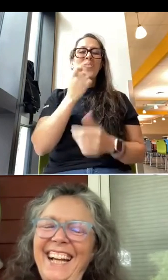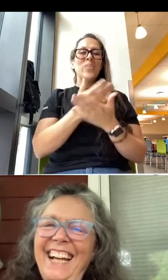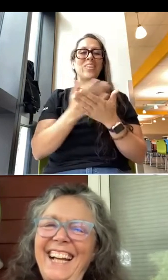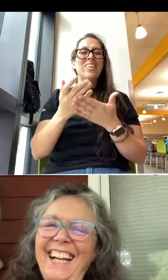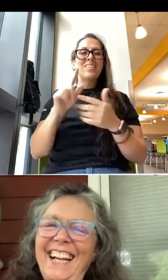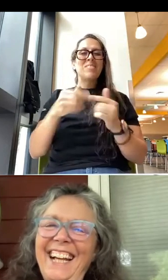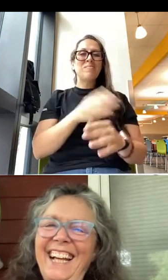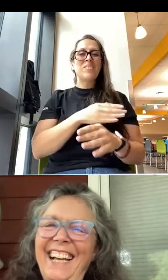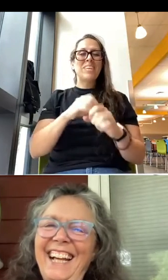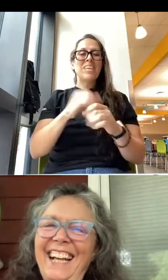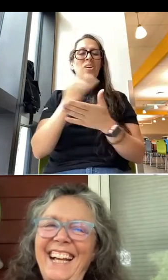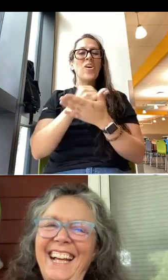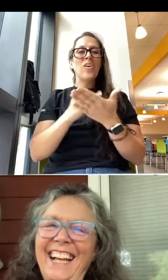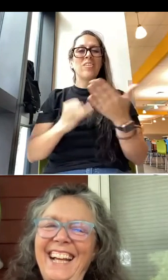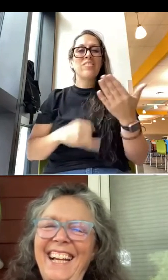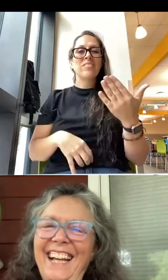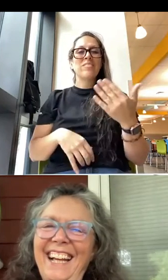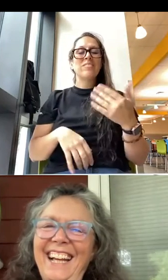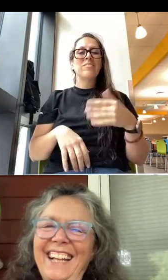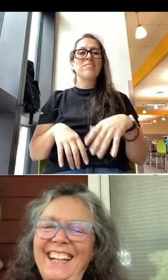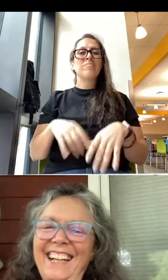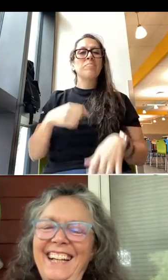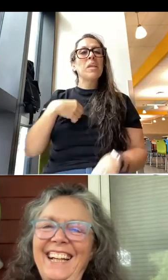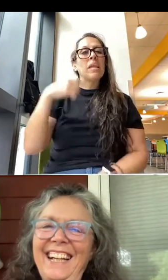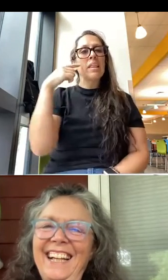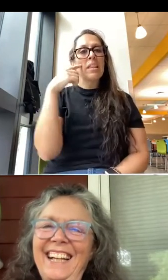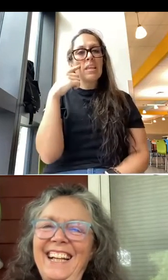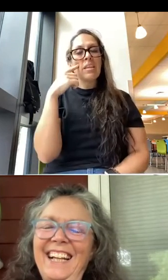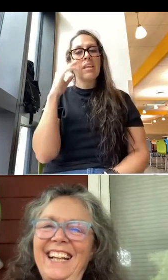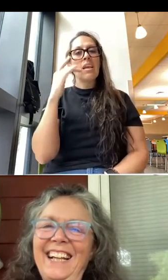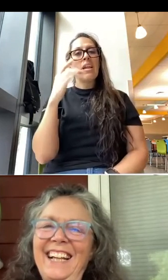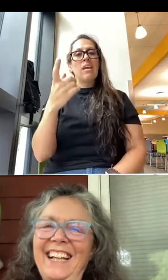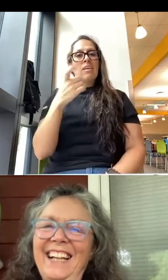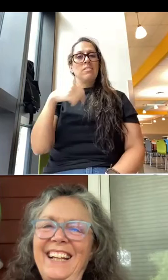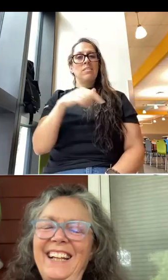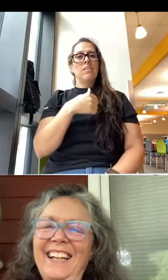is that like I think it kind of acts as like a substrate from which,